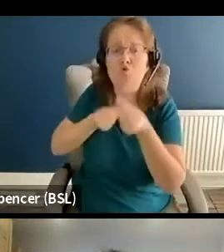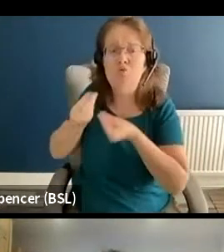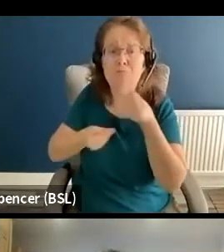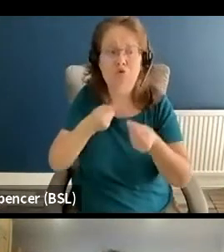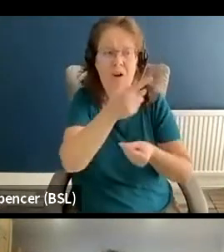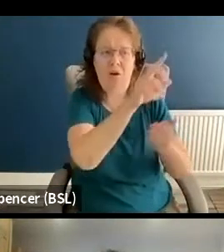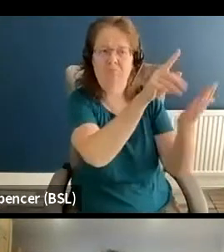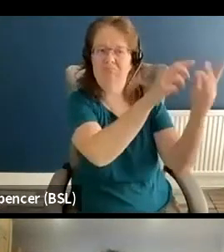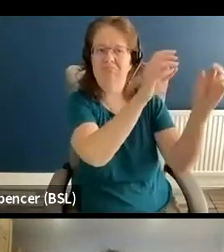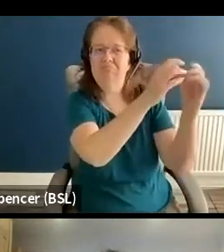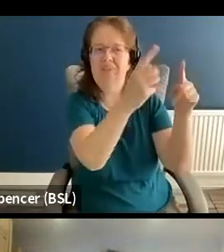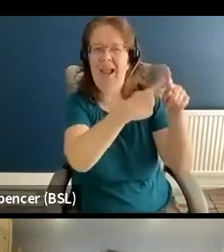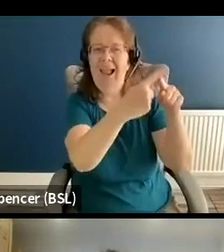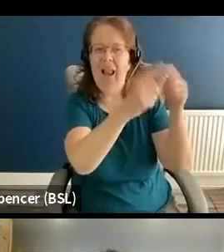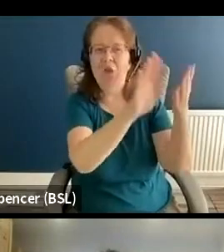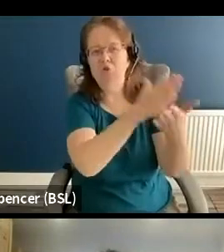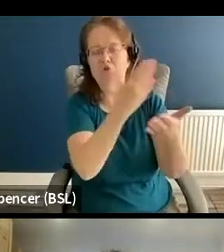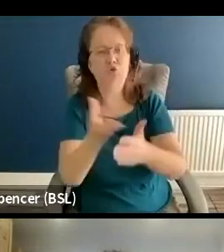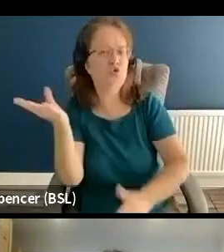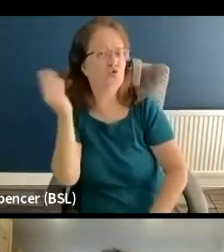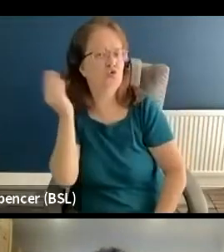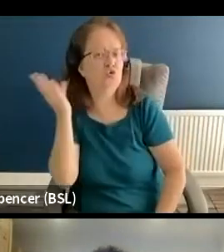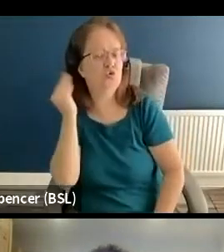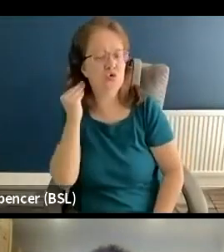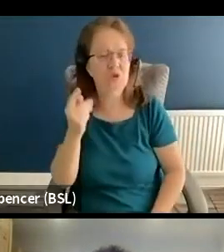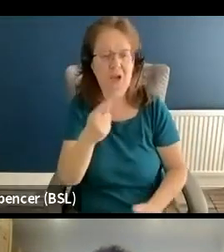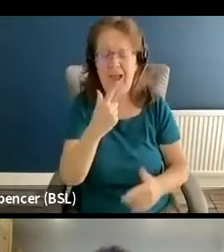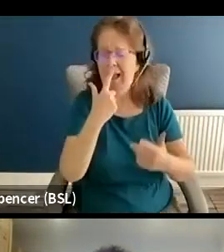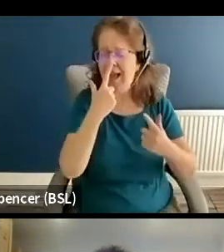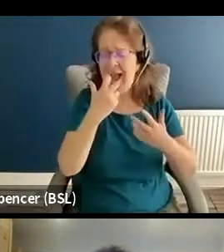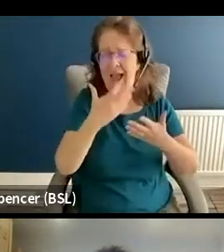So there are other ways to present any piece of content.